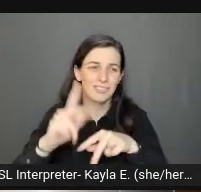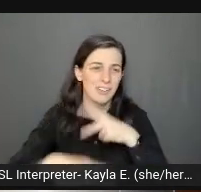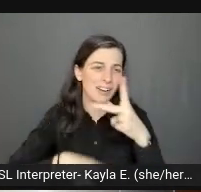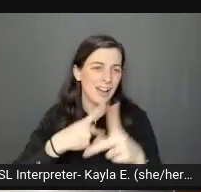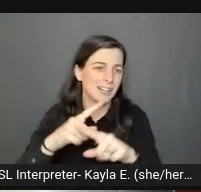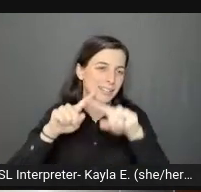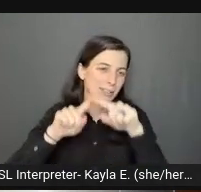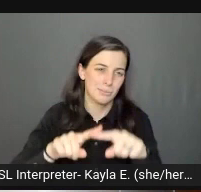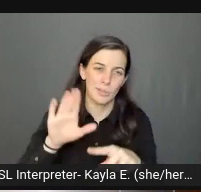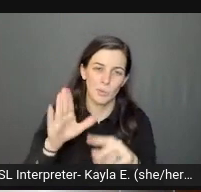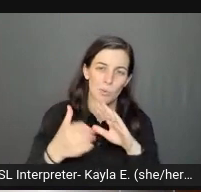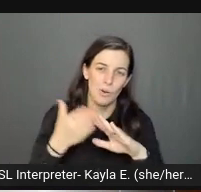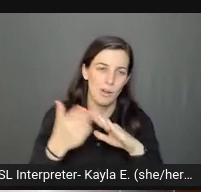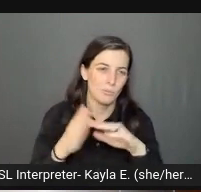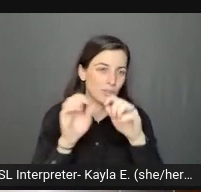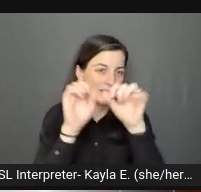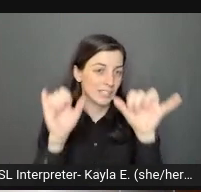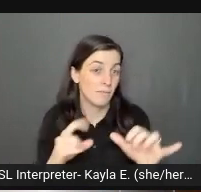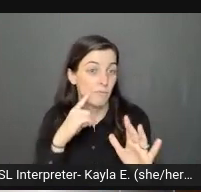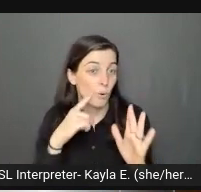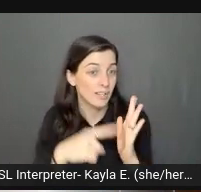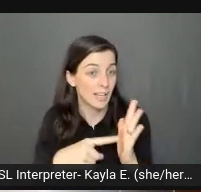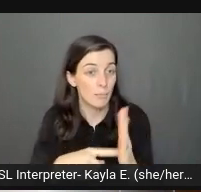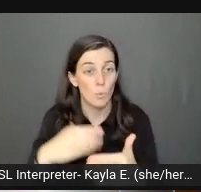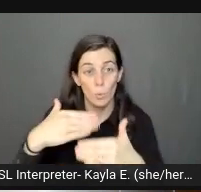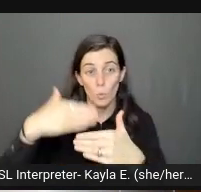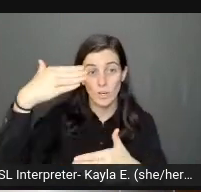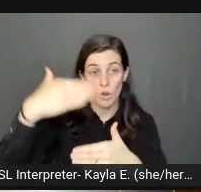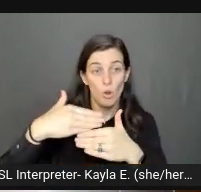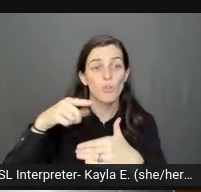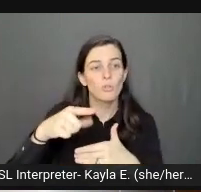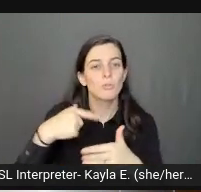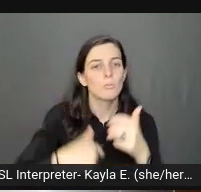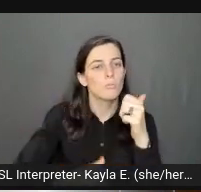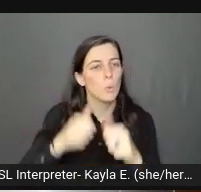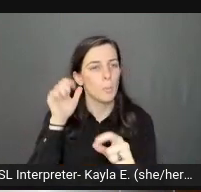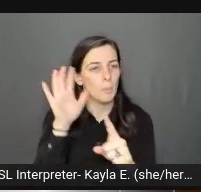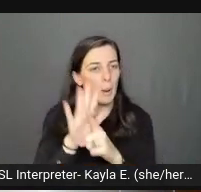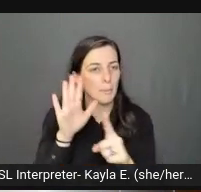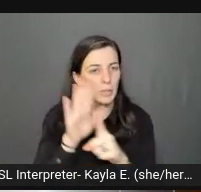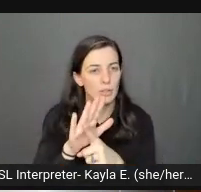For example, on Windows, the most popular ones are JAWS, Commentary.